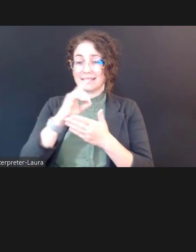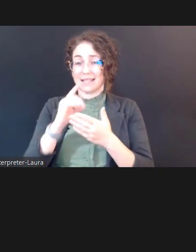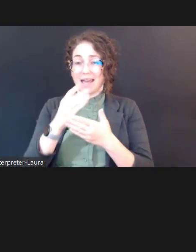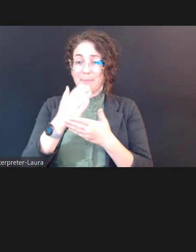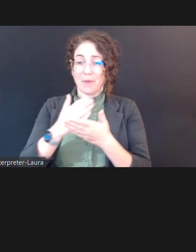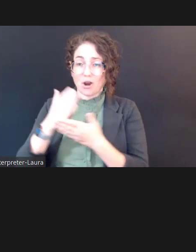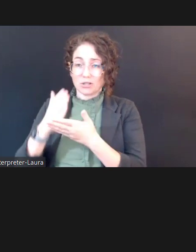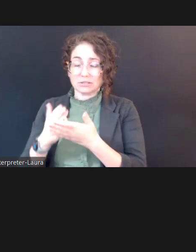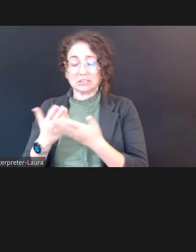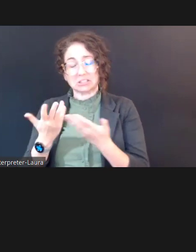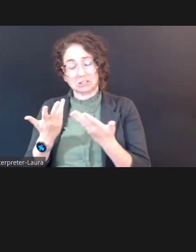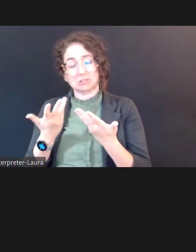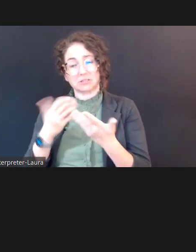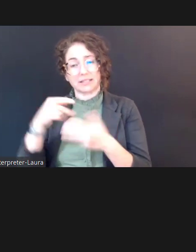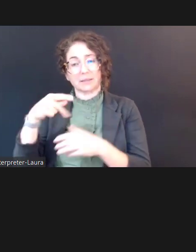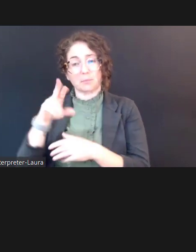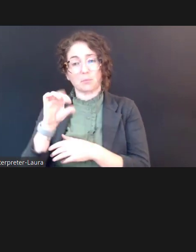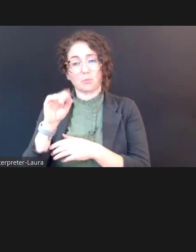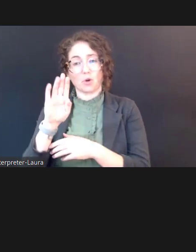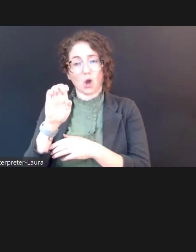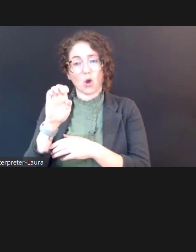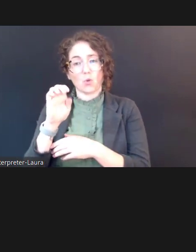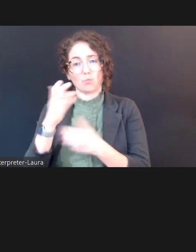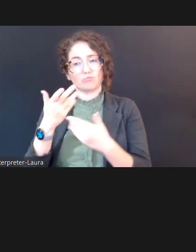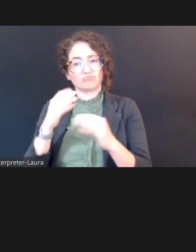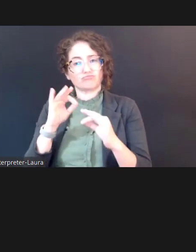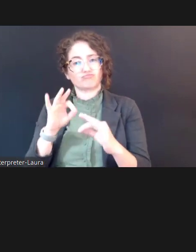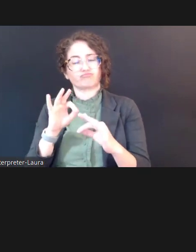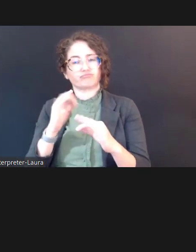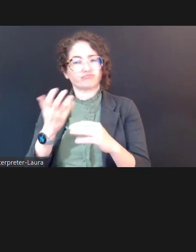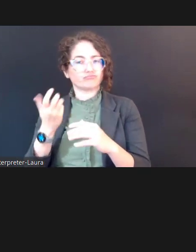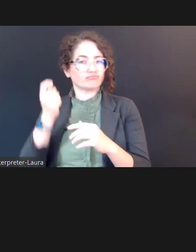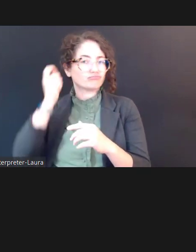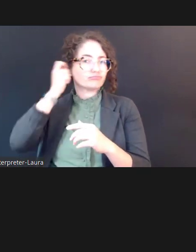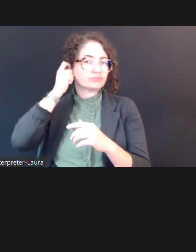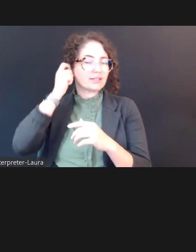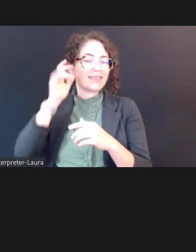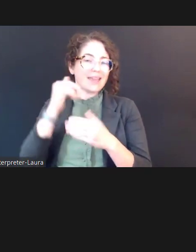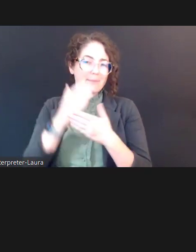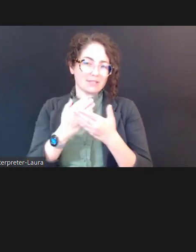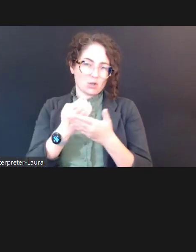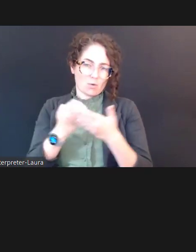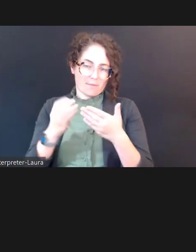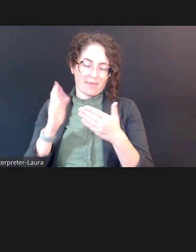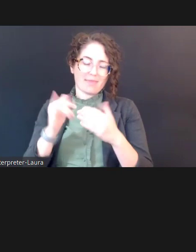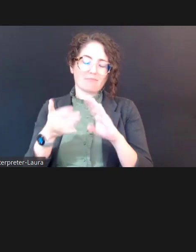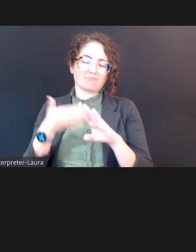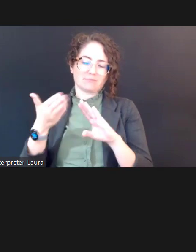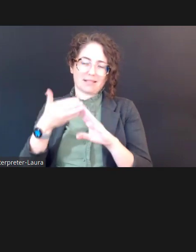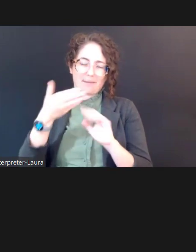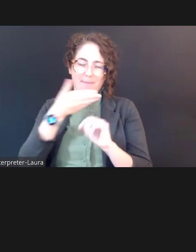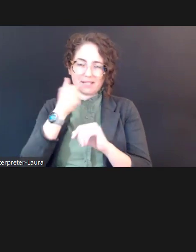designed elements and parts and probes function best in your settings.